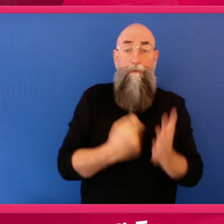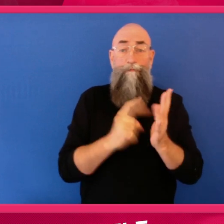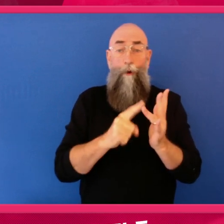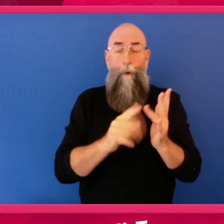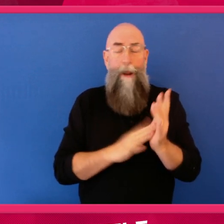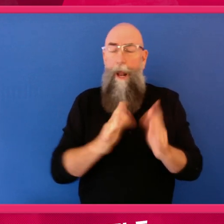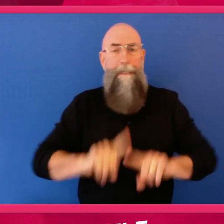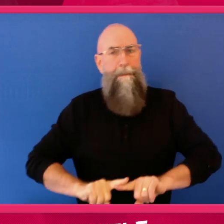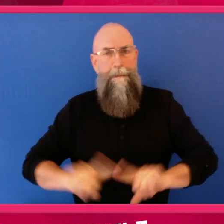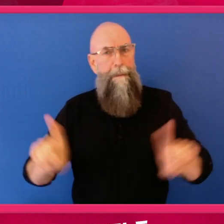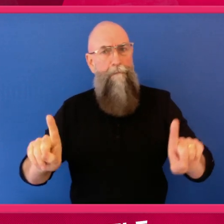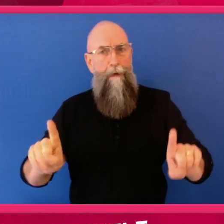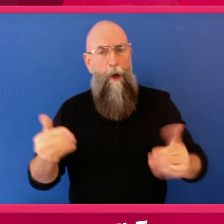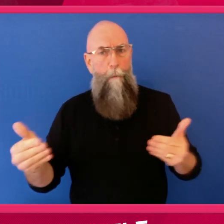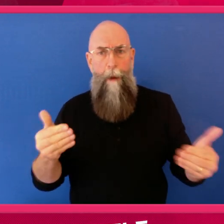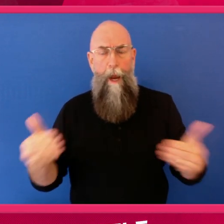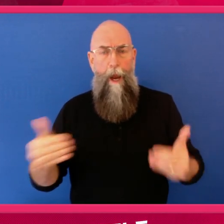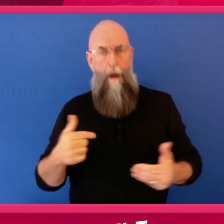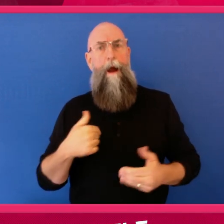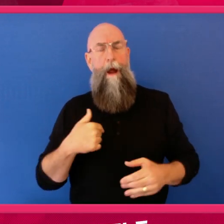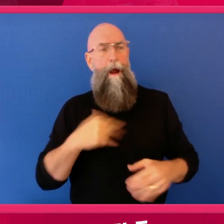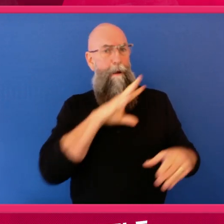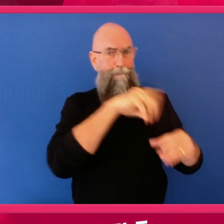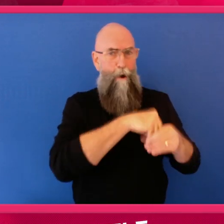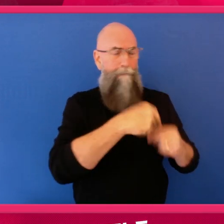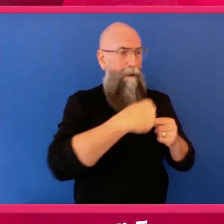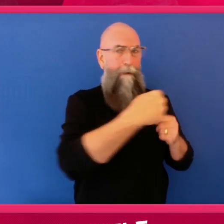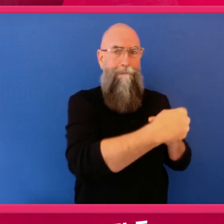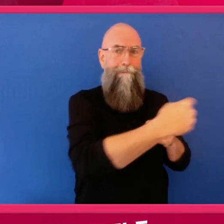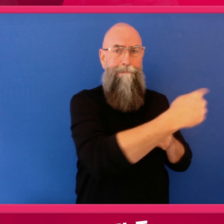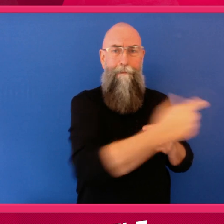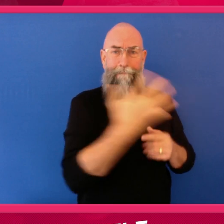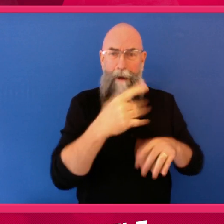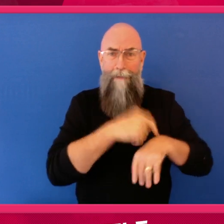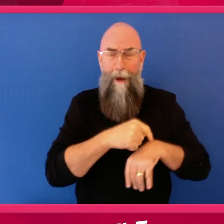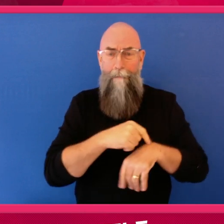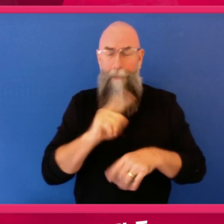different. It is. It is. And it is way more emotional. Because also you're containing